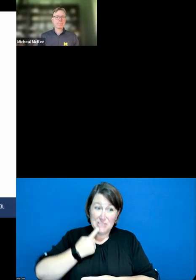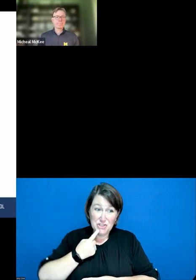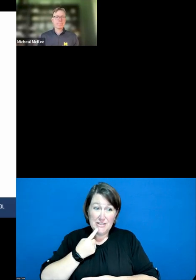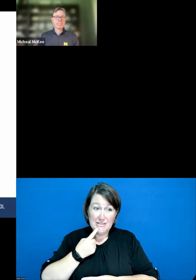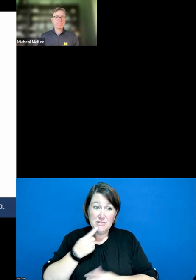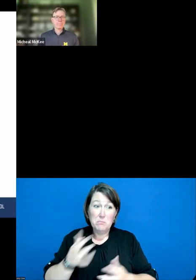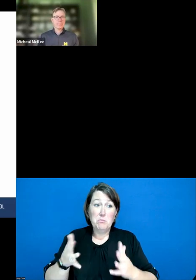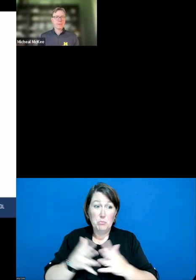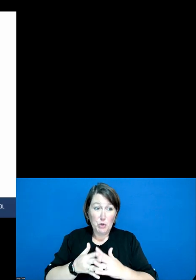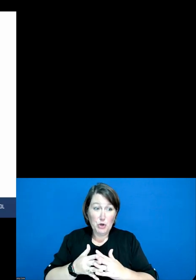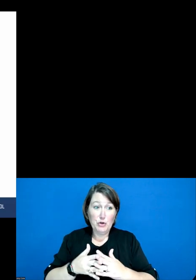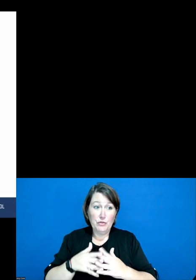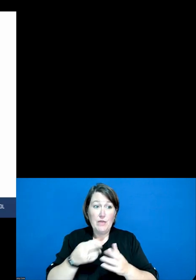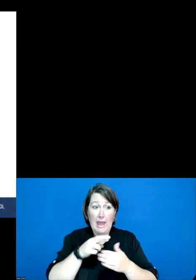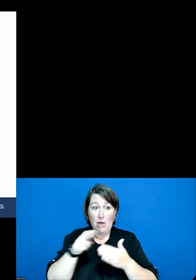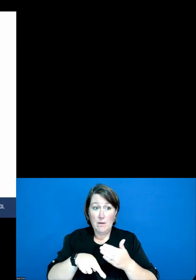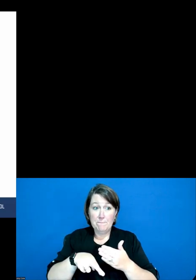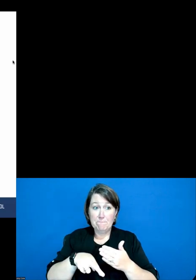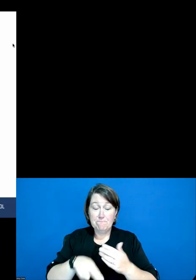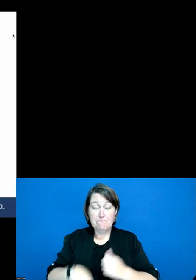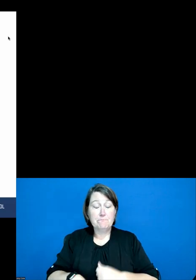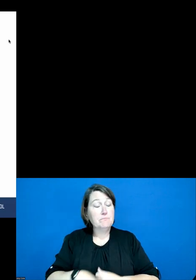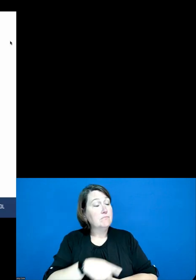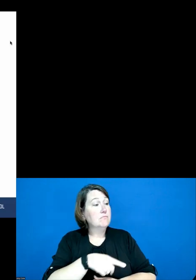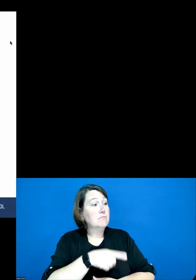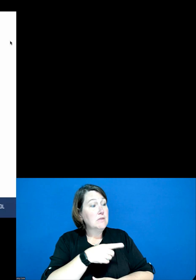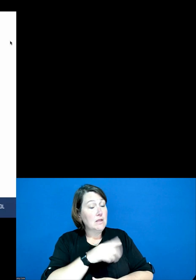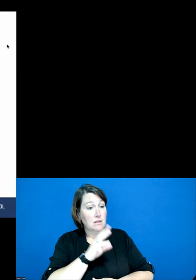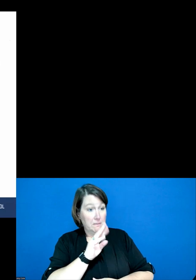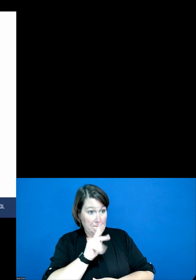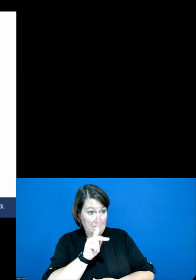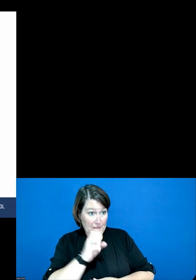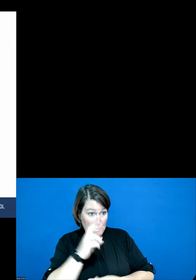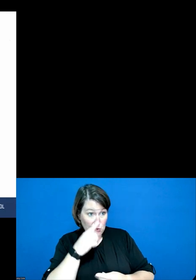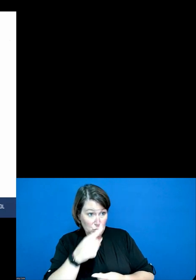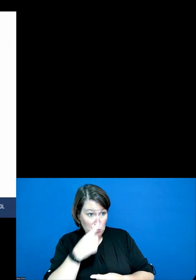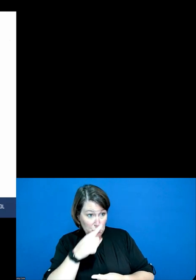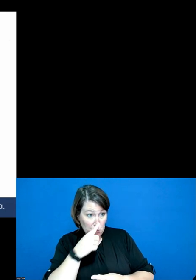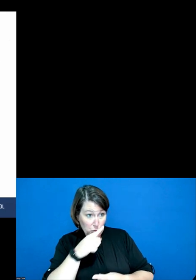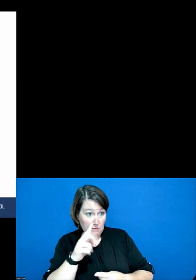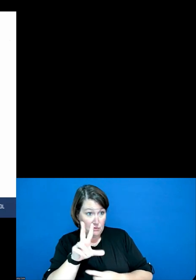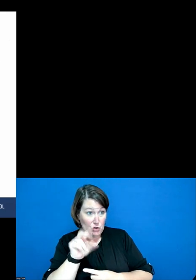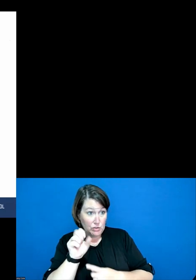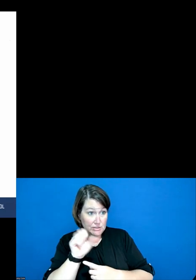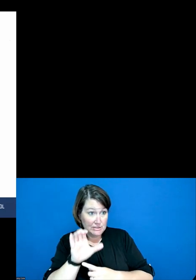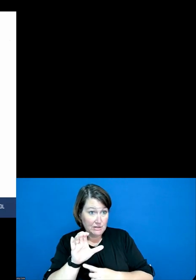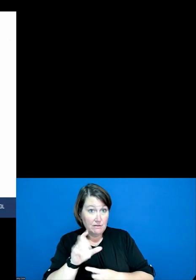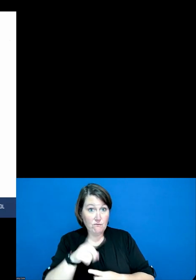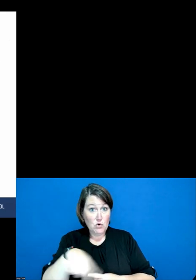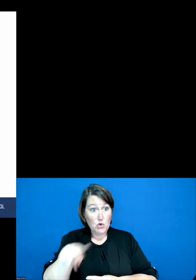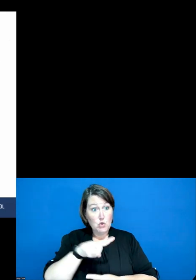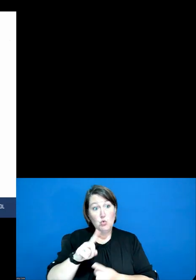Mike, if you'll just pardon me for 30 seconds, I'm going to for people who are using their iPad,